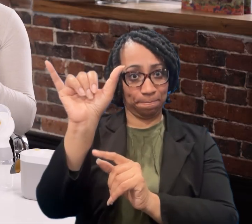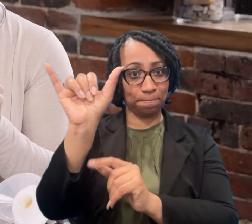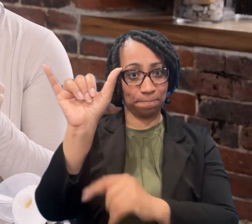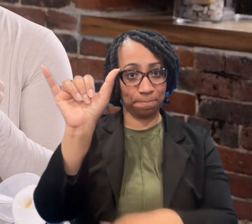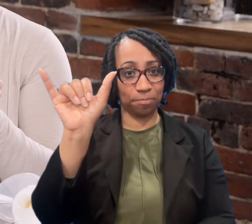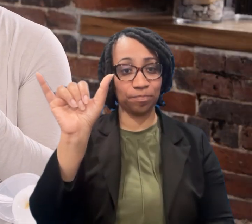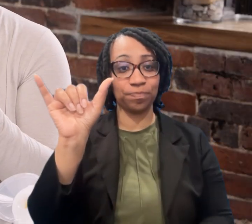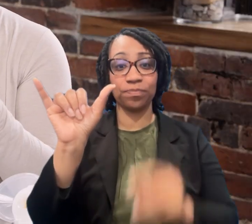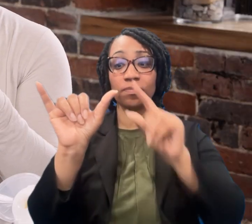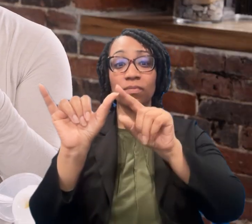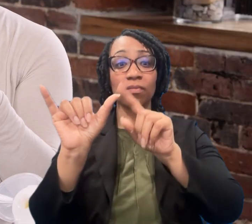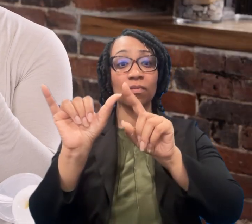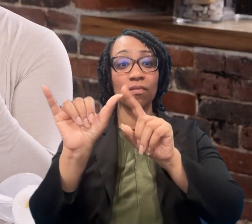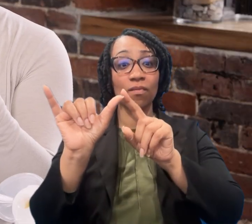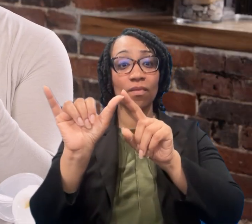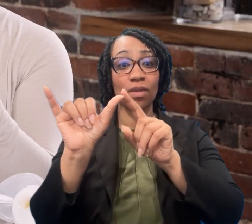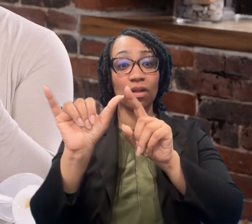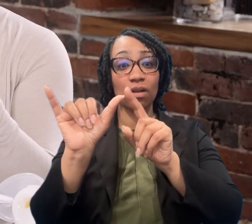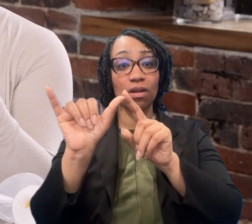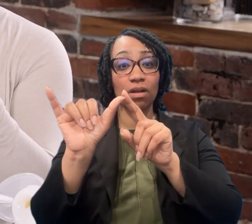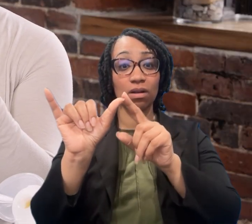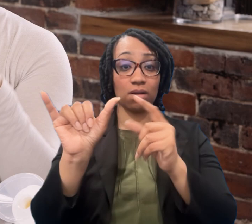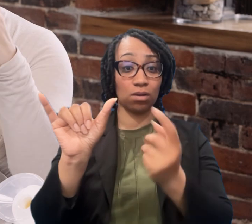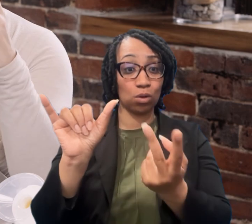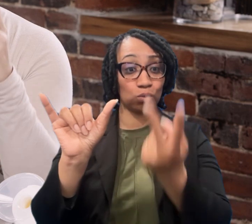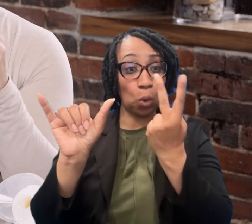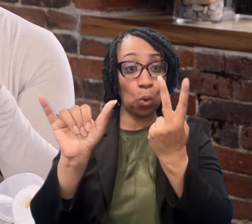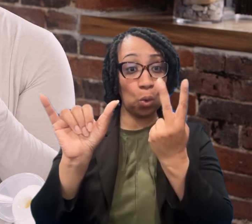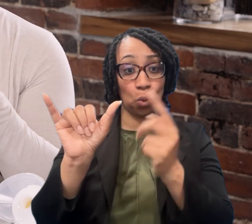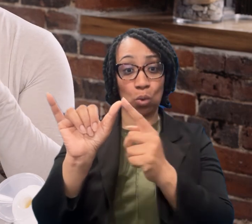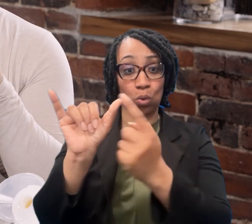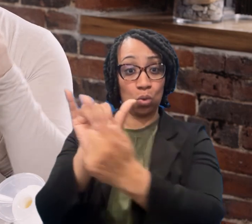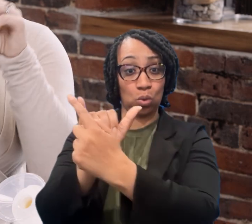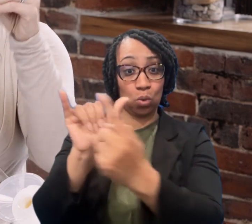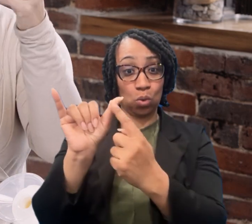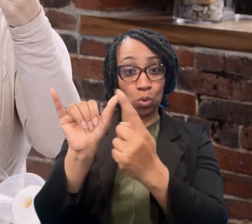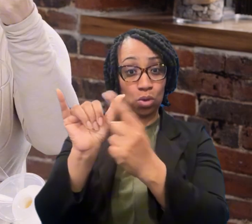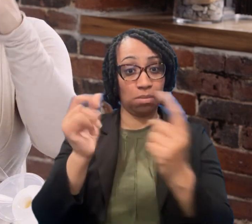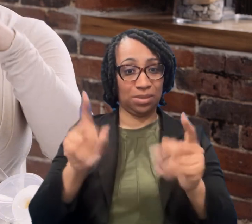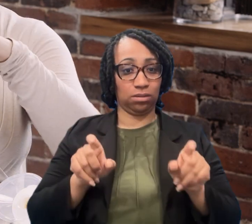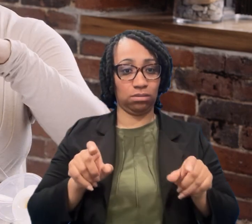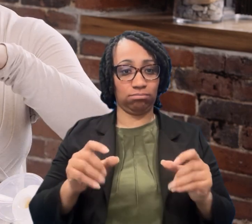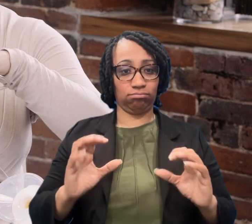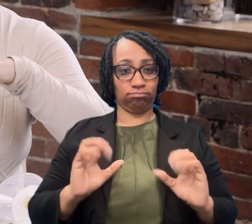You'll notice that it says Medela on this. The M should face to the sky. The two shorter pieces